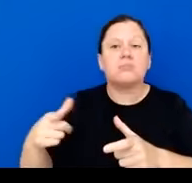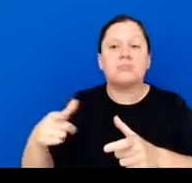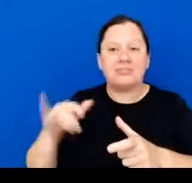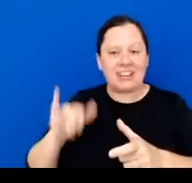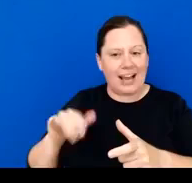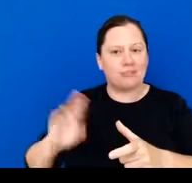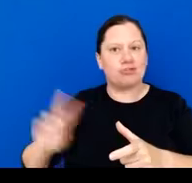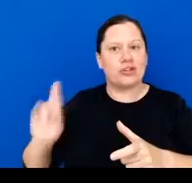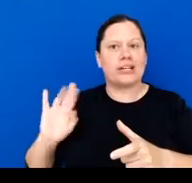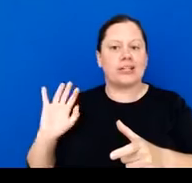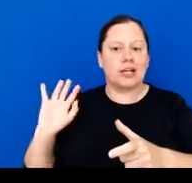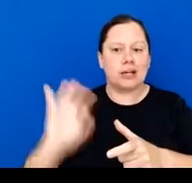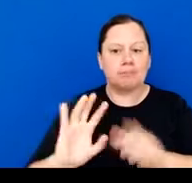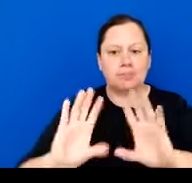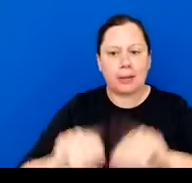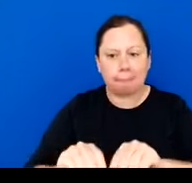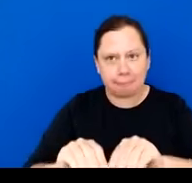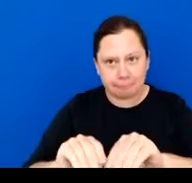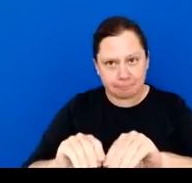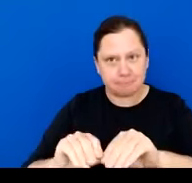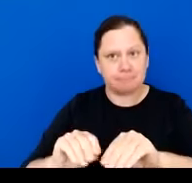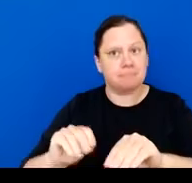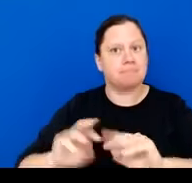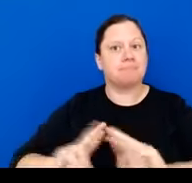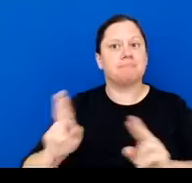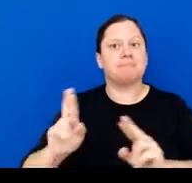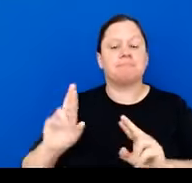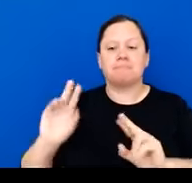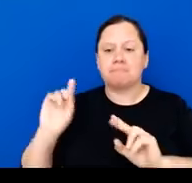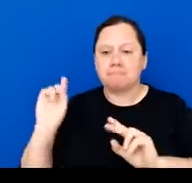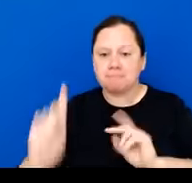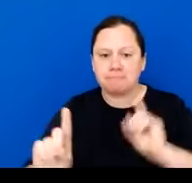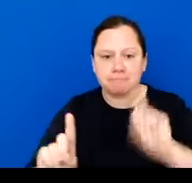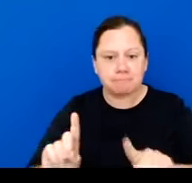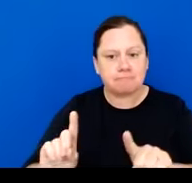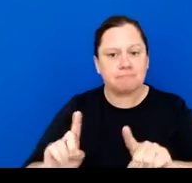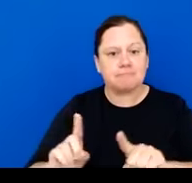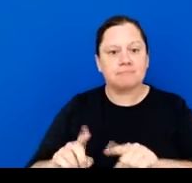out so really working hard on being able to make sure that we're getting